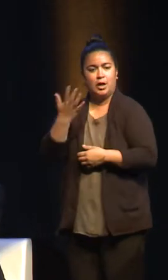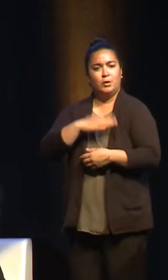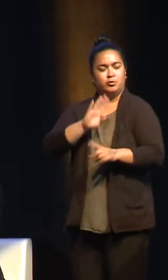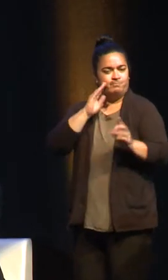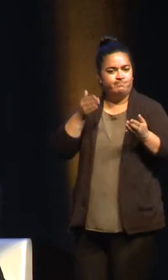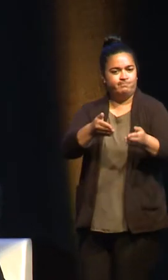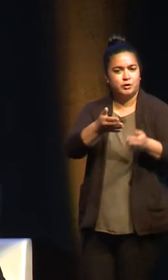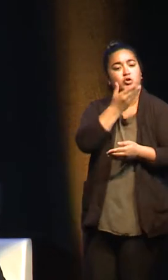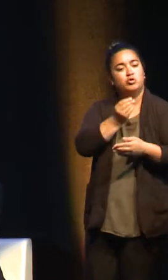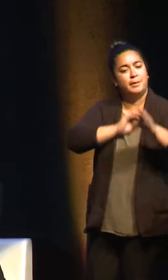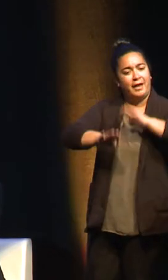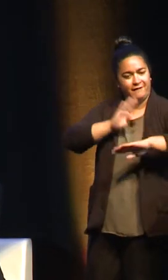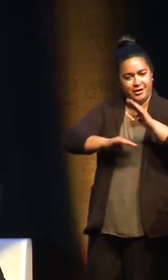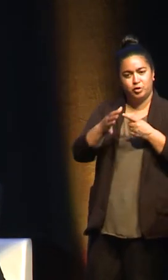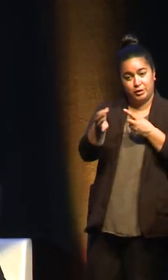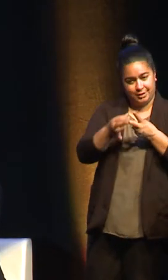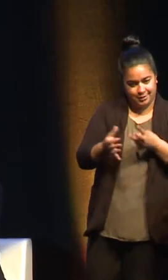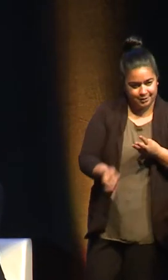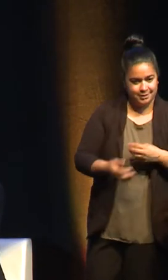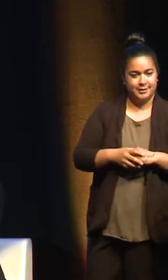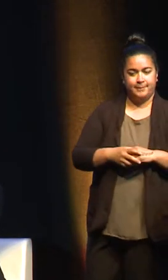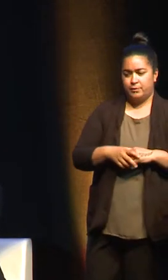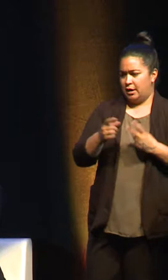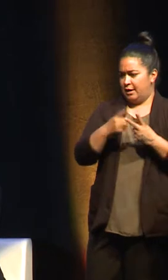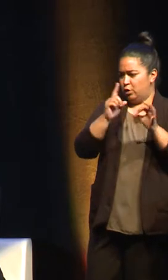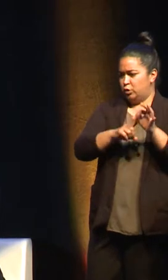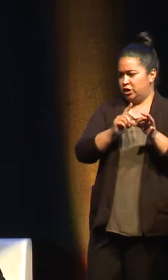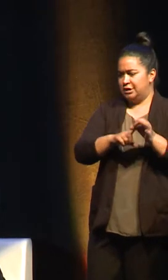and choices. There was a question there that's just disappeared about banning internal combustion